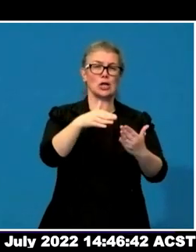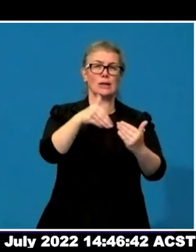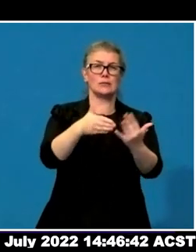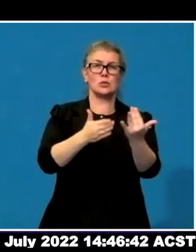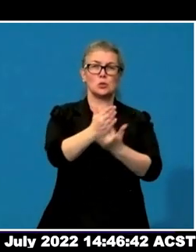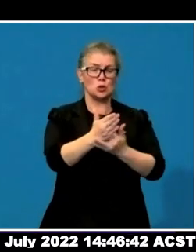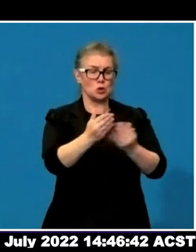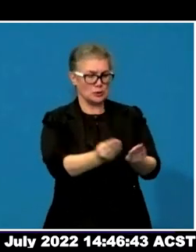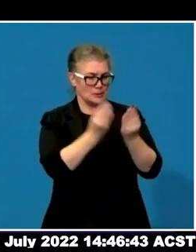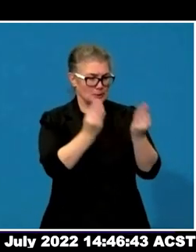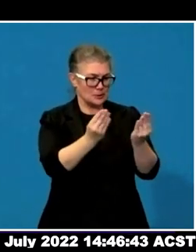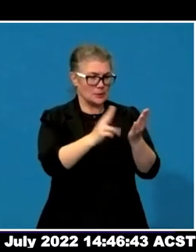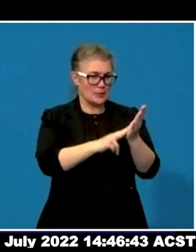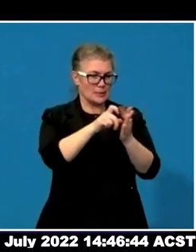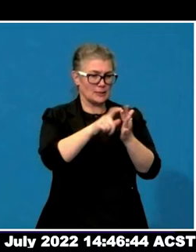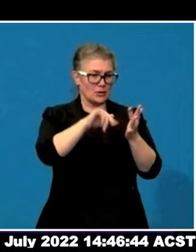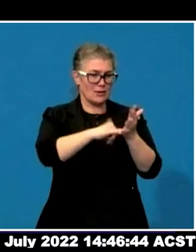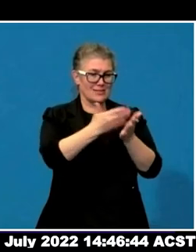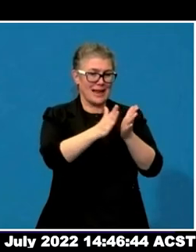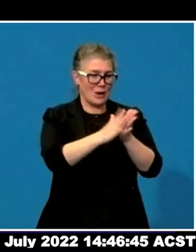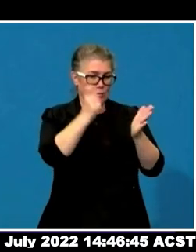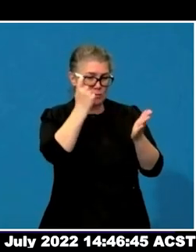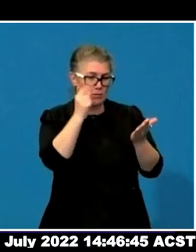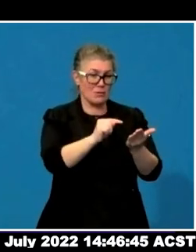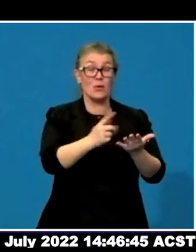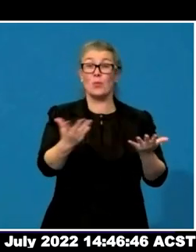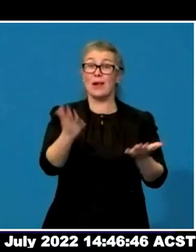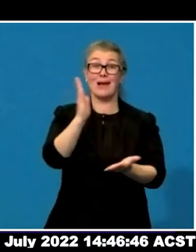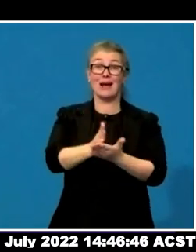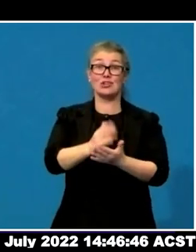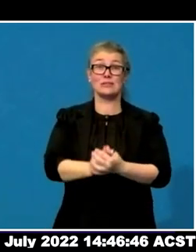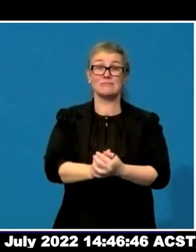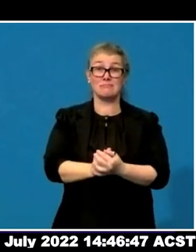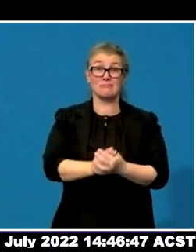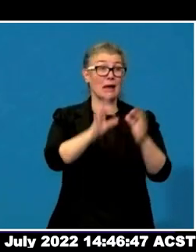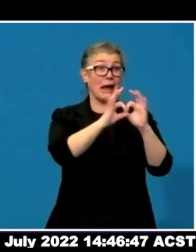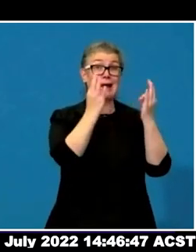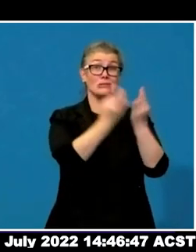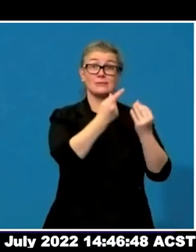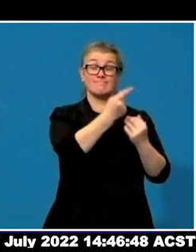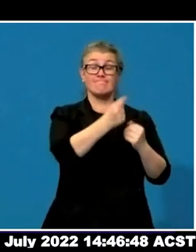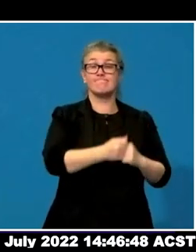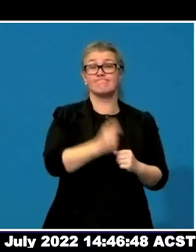The complete absence of the agency to understand the context of Aboriginal people